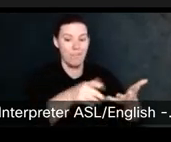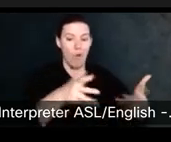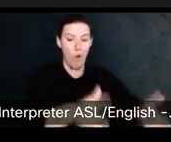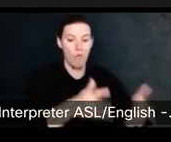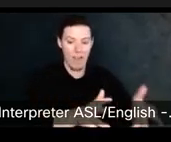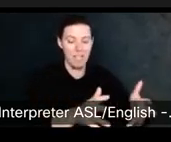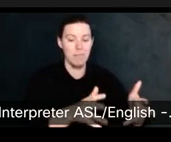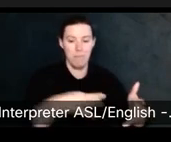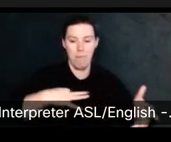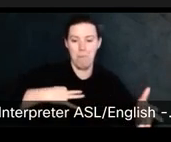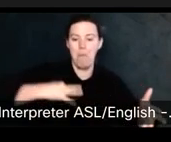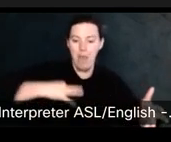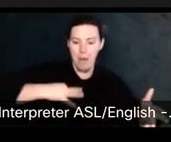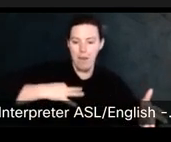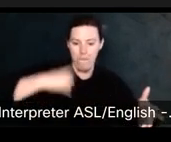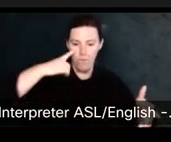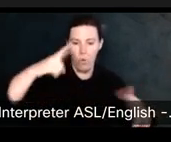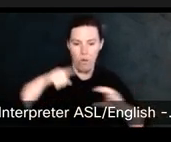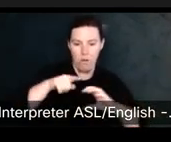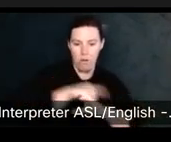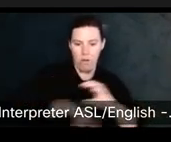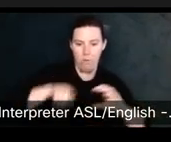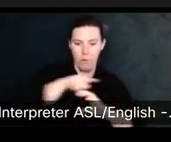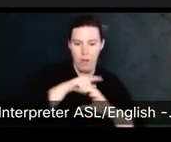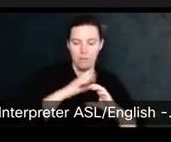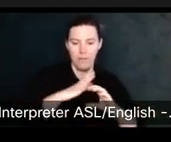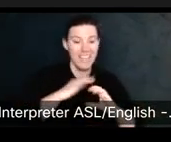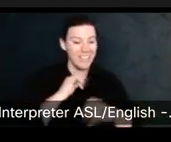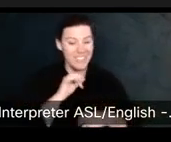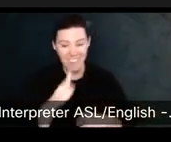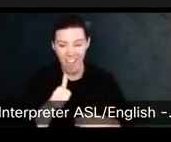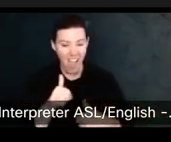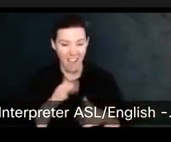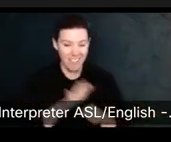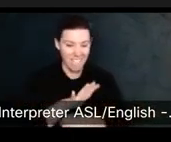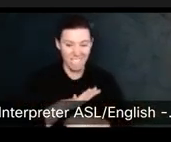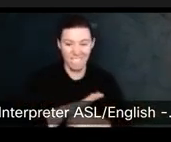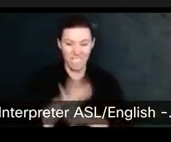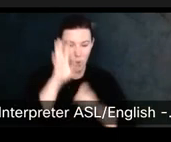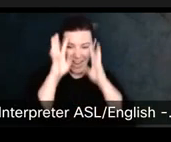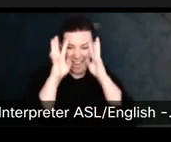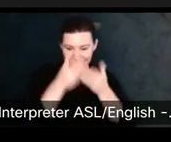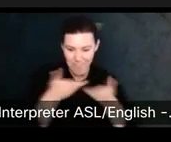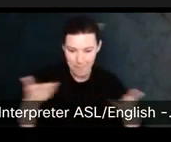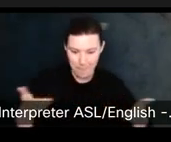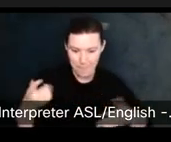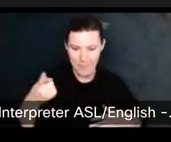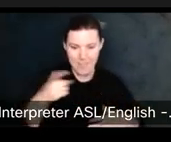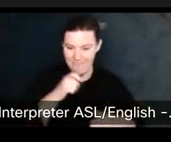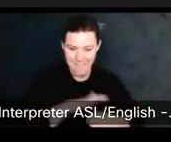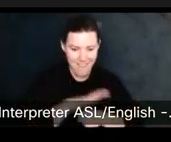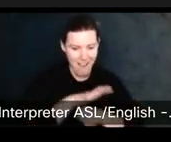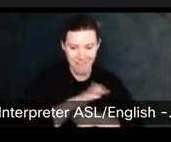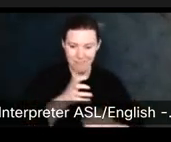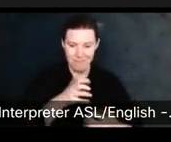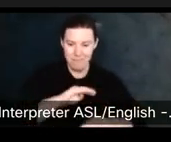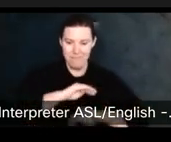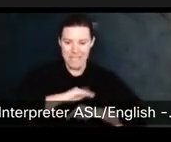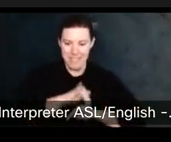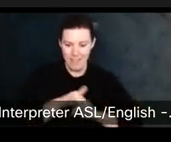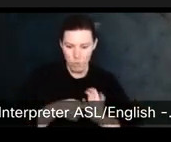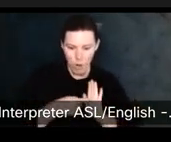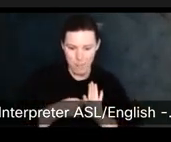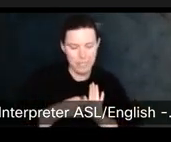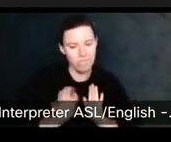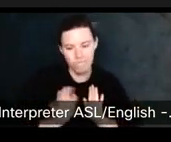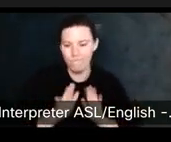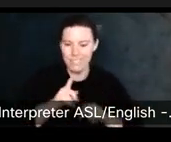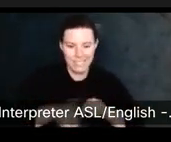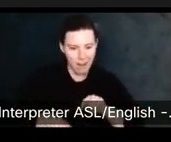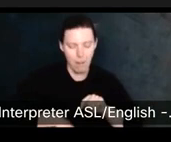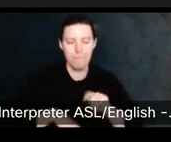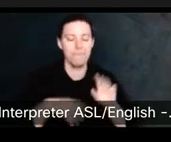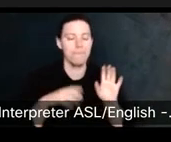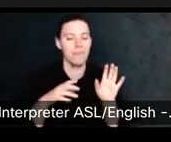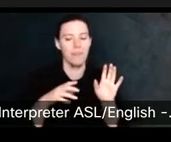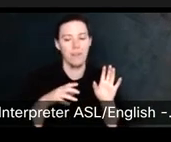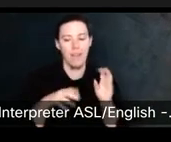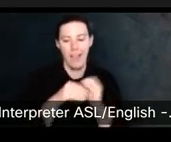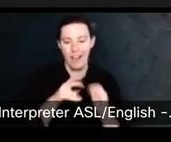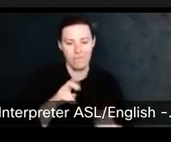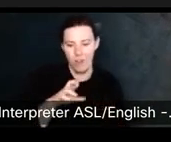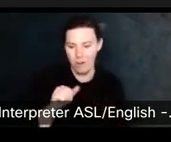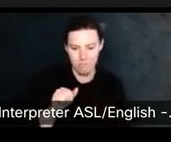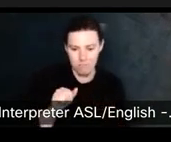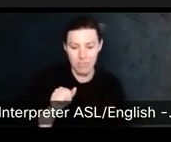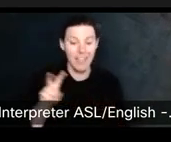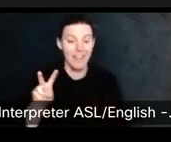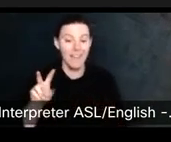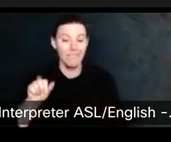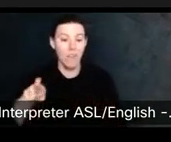A suitably creative item, it doesn't get viral protection and is actually based on a French concept of moral rights that artists enjoy independently of their property rights.